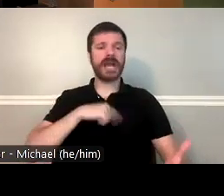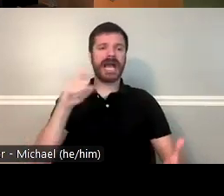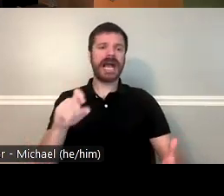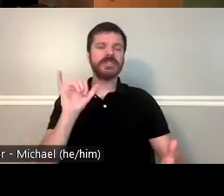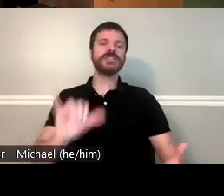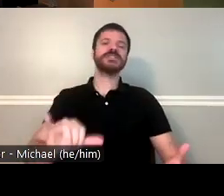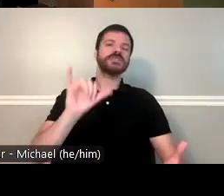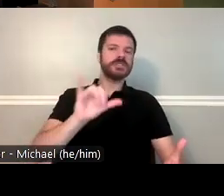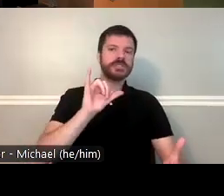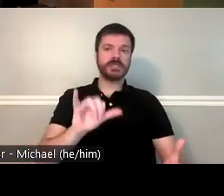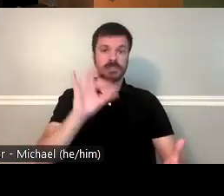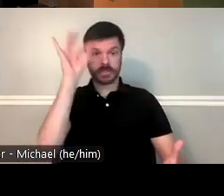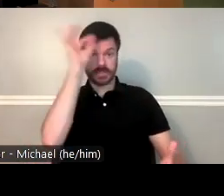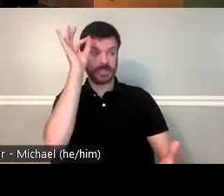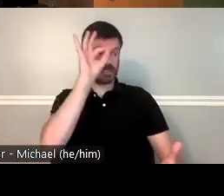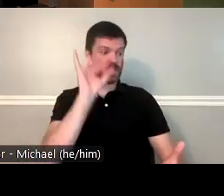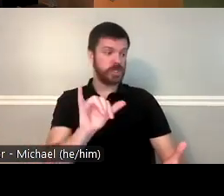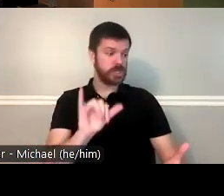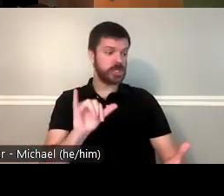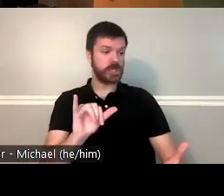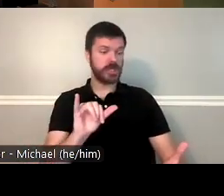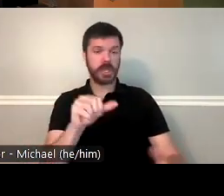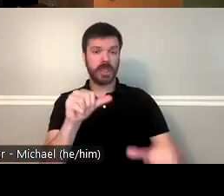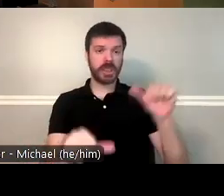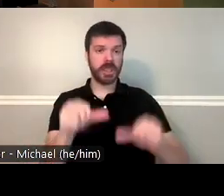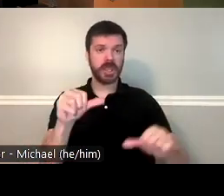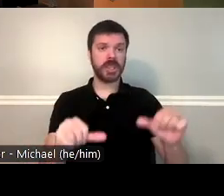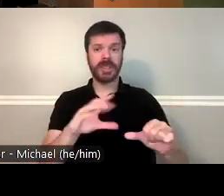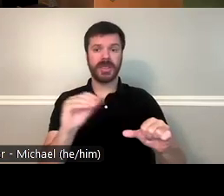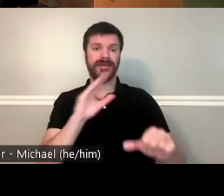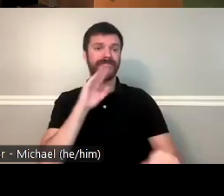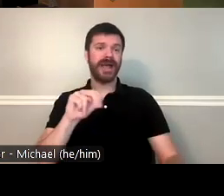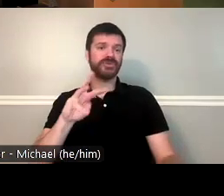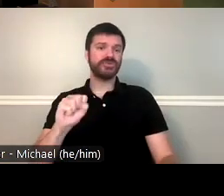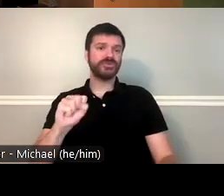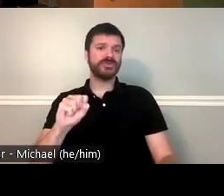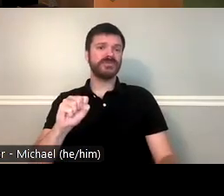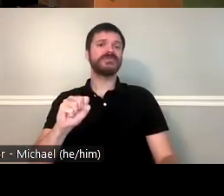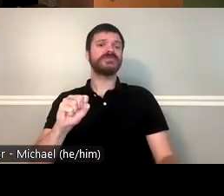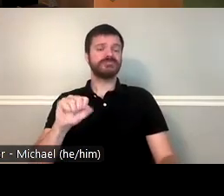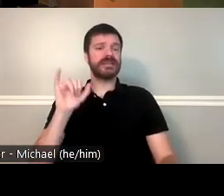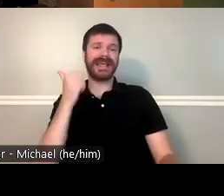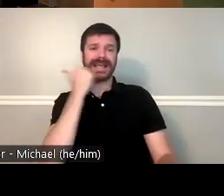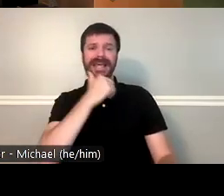of unknowns a lot of uncertainty and a lot of bad news that is coming into us every day and